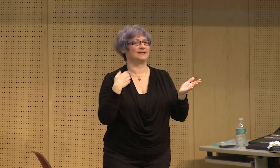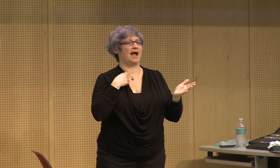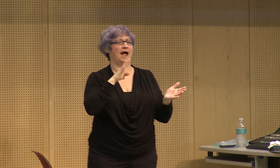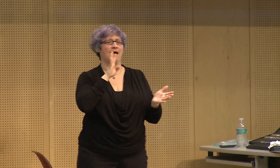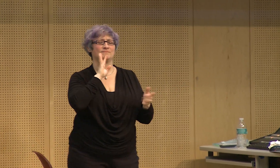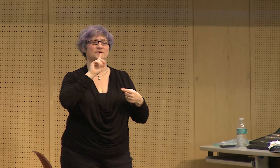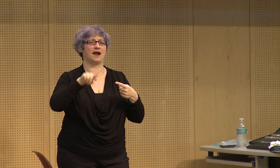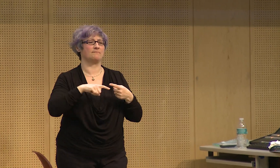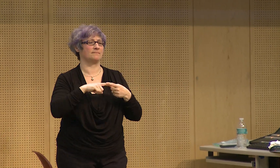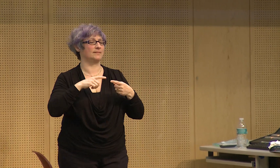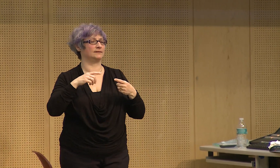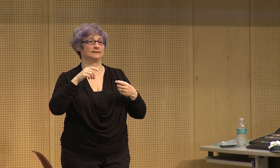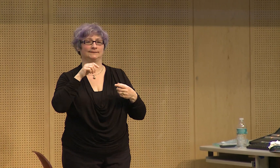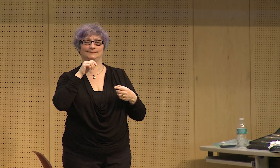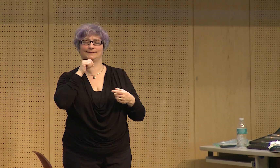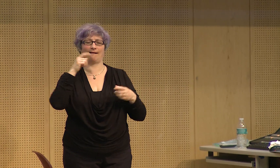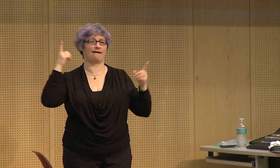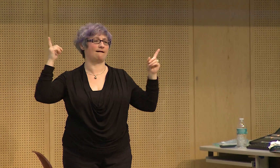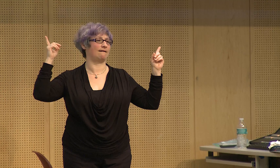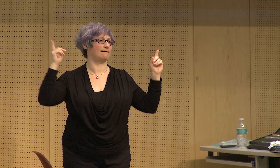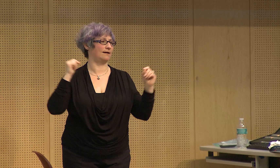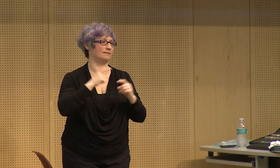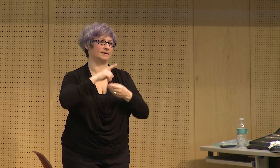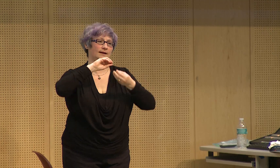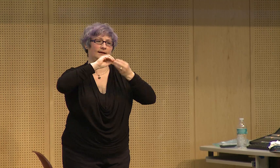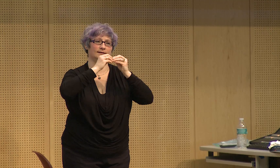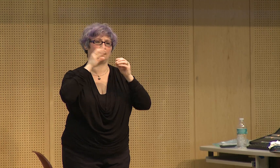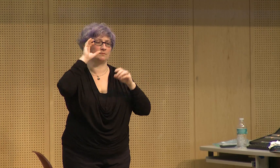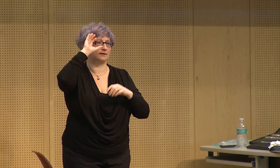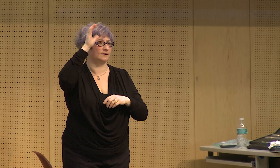Also on this slide is the phrase "number concepts."